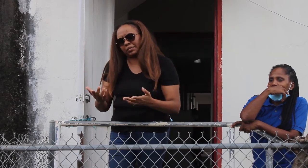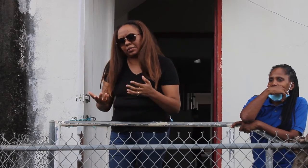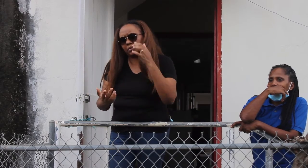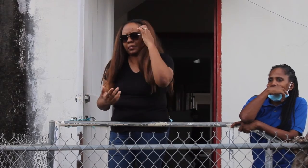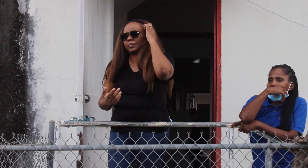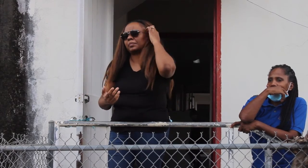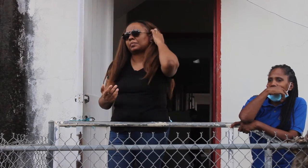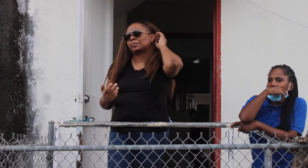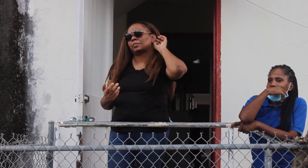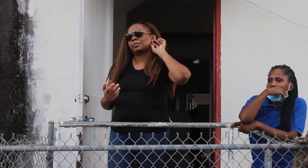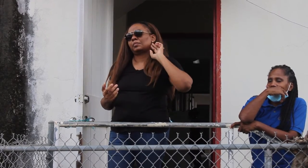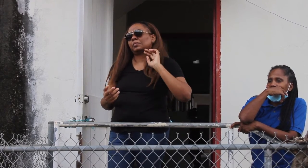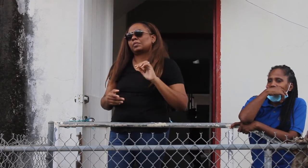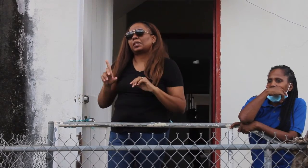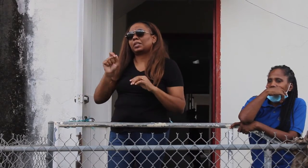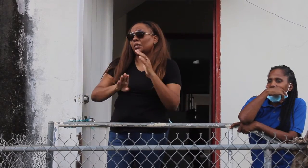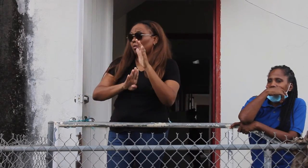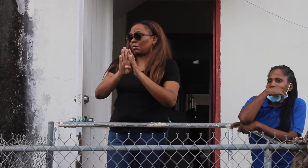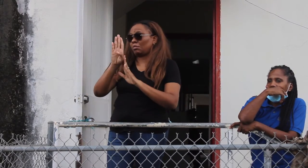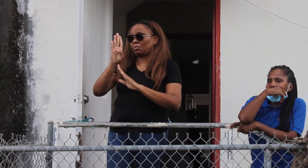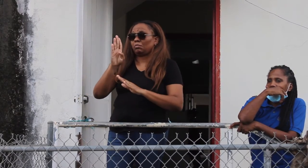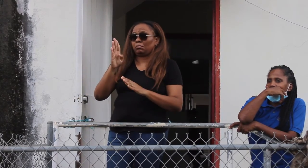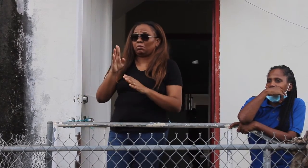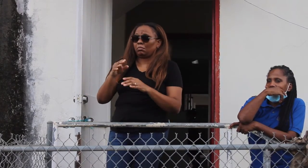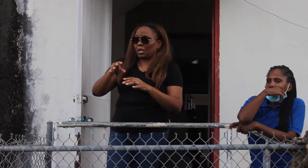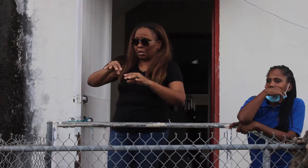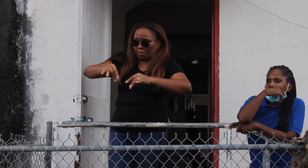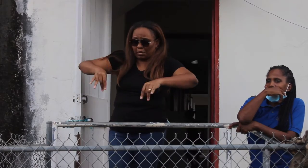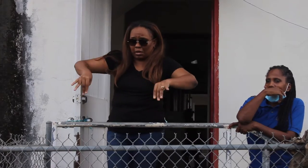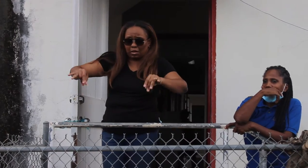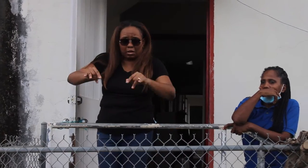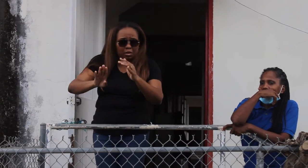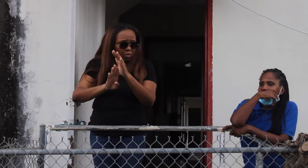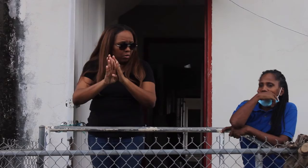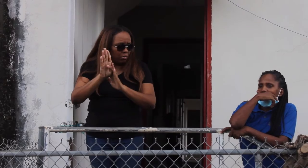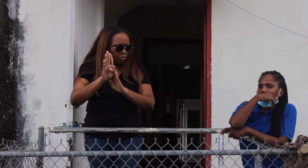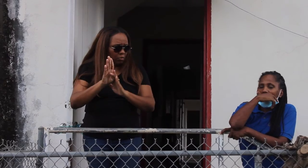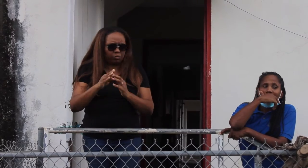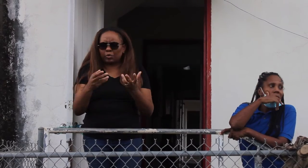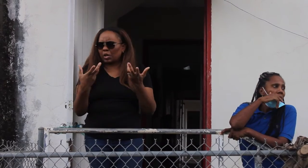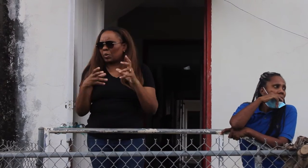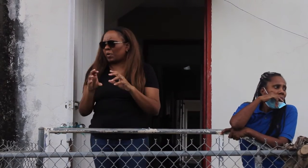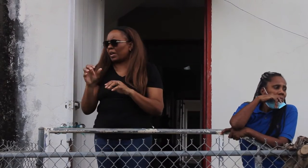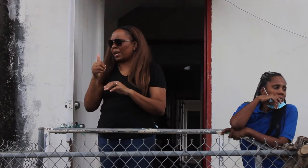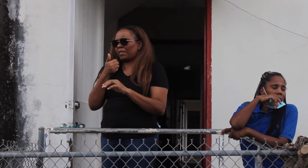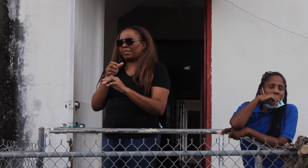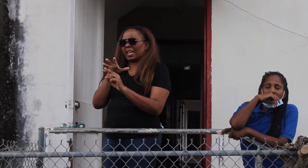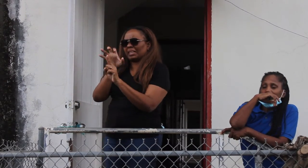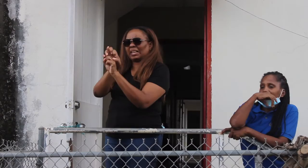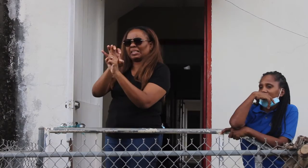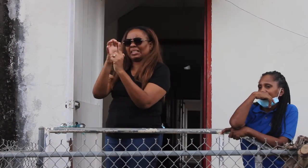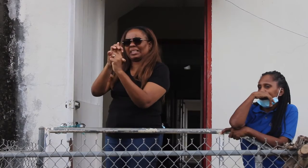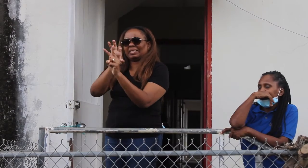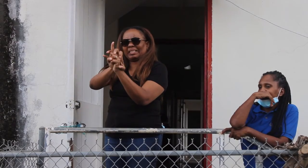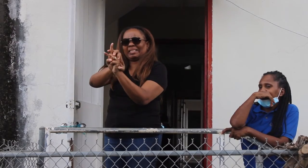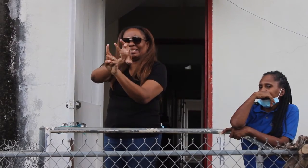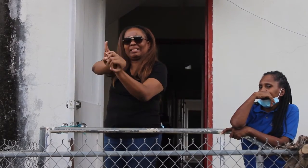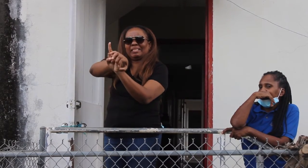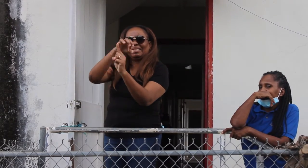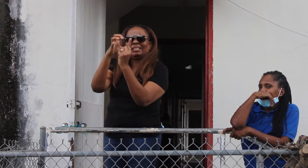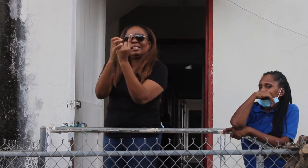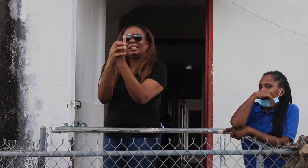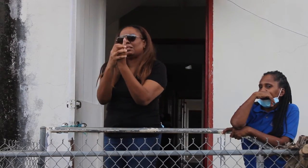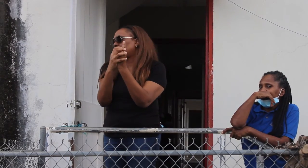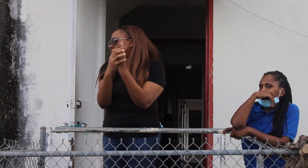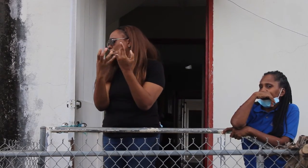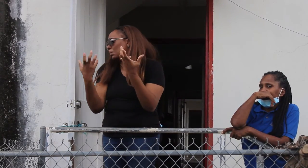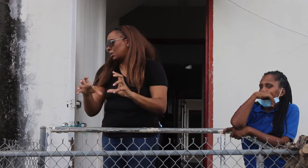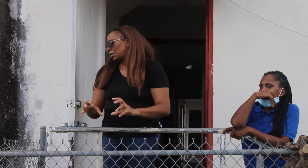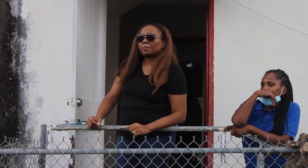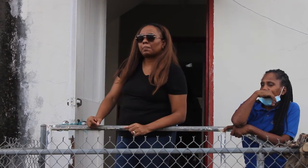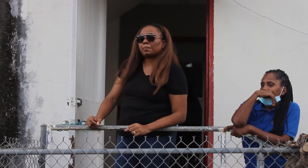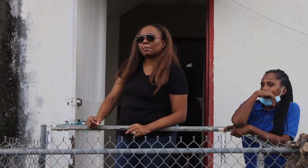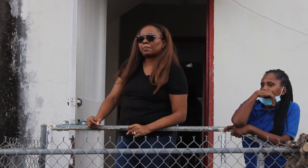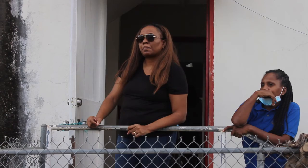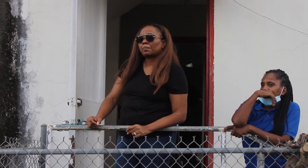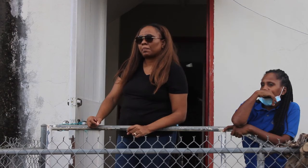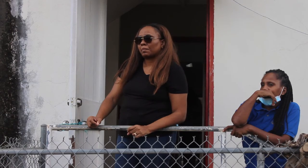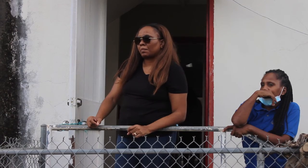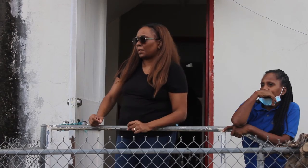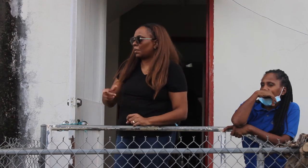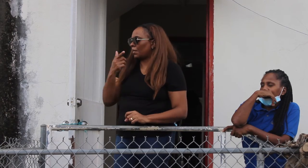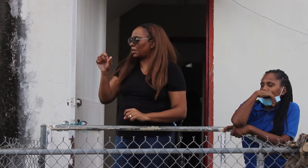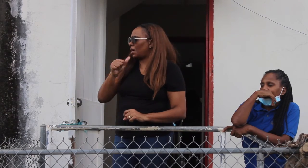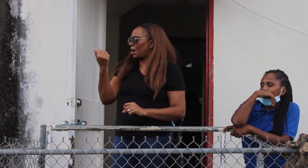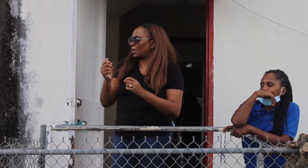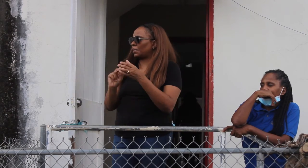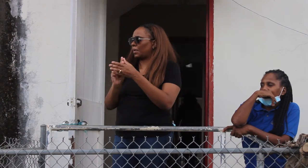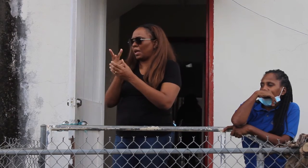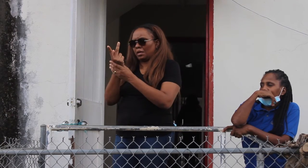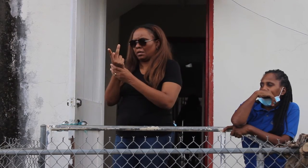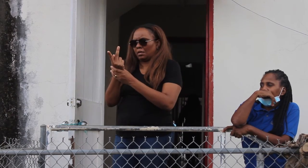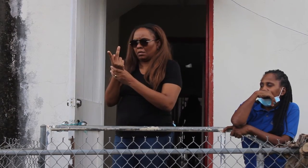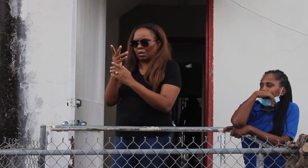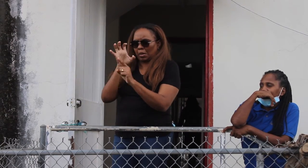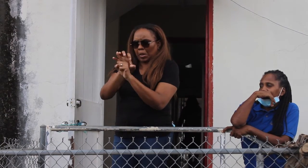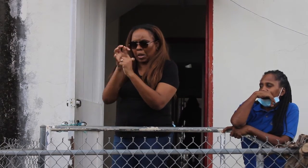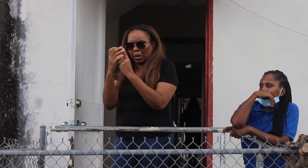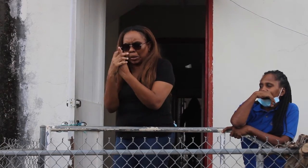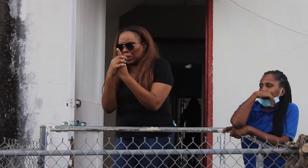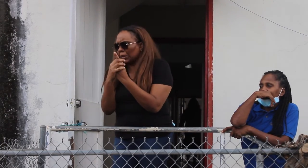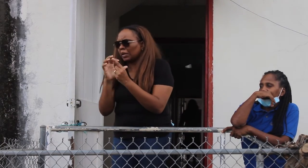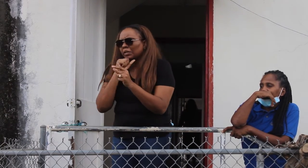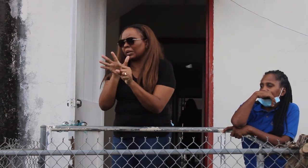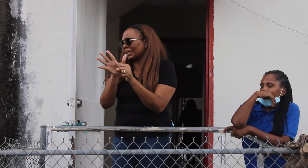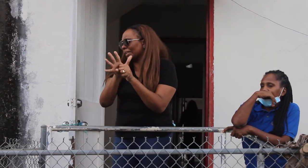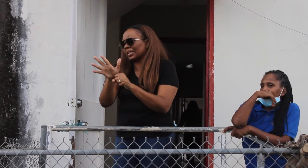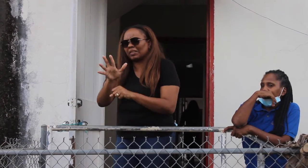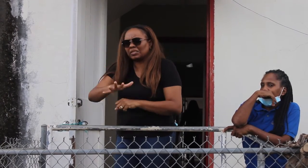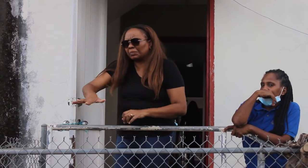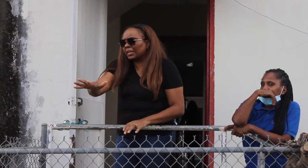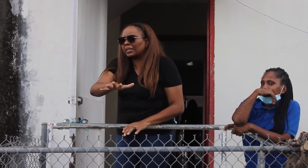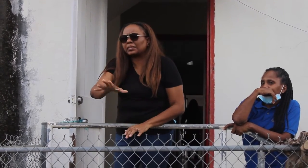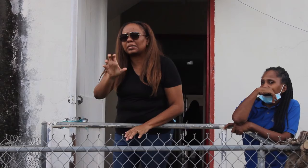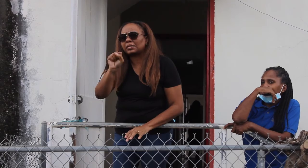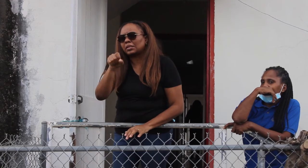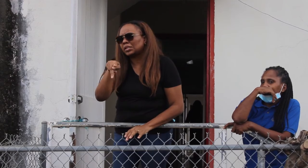because we just need to grow the plant that we want to plant and not compete with other plants